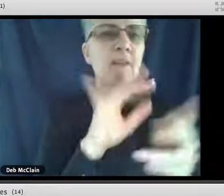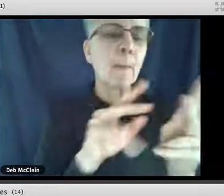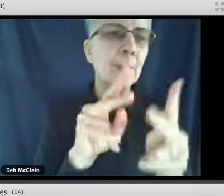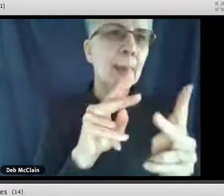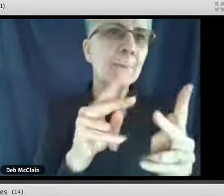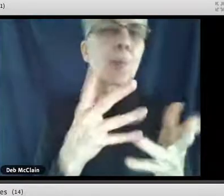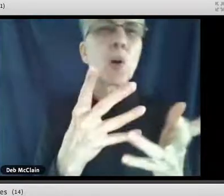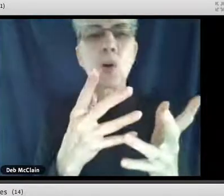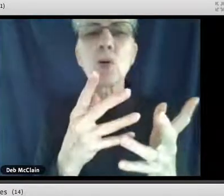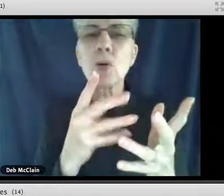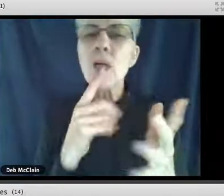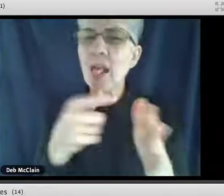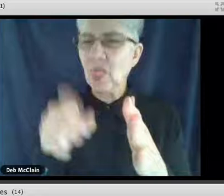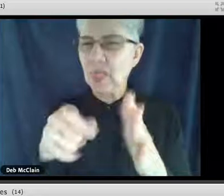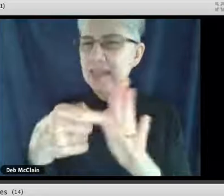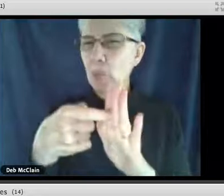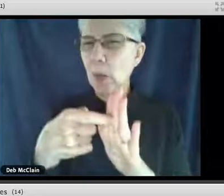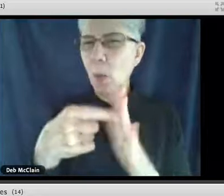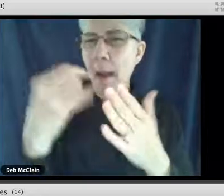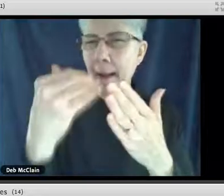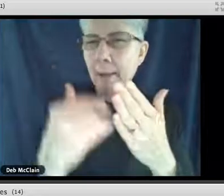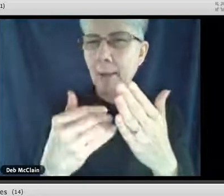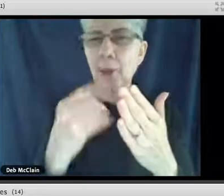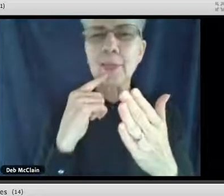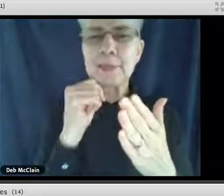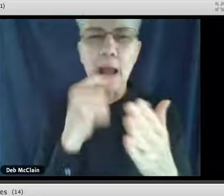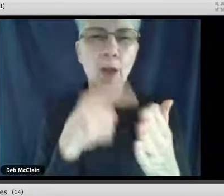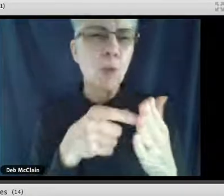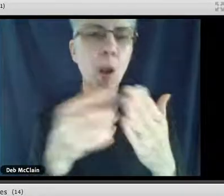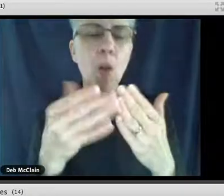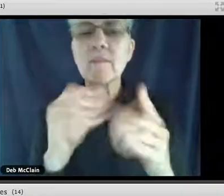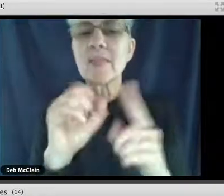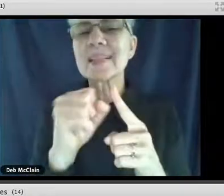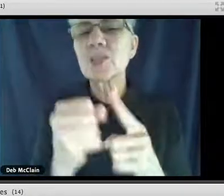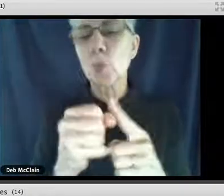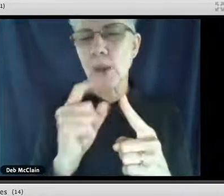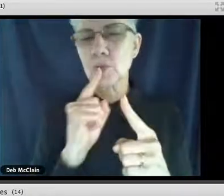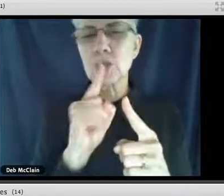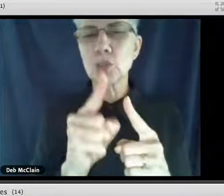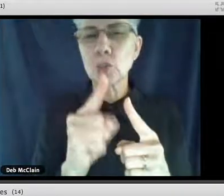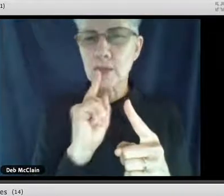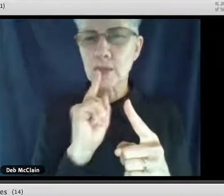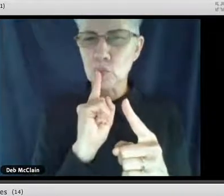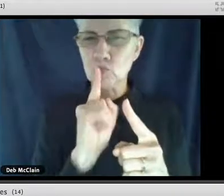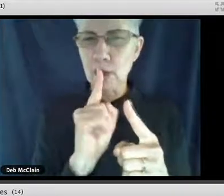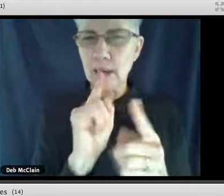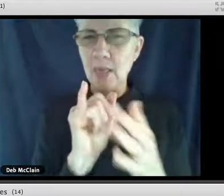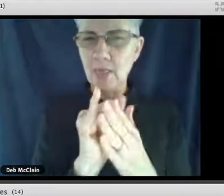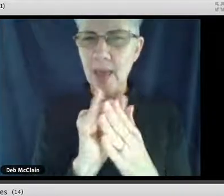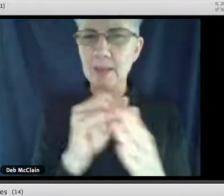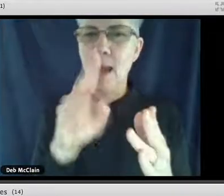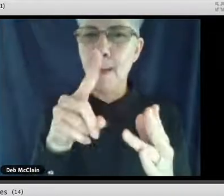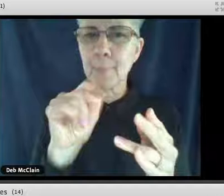This is required. This is not required." Whatever the situation is, you want to really make sure that's up-to-date. There's nothing worse than when your page